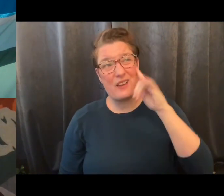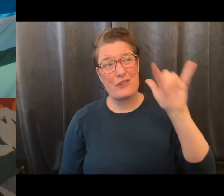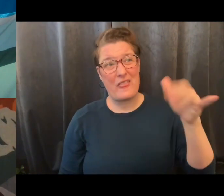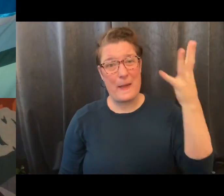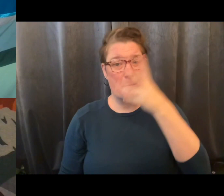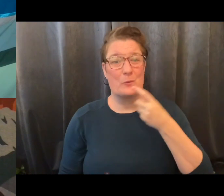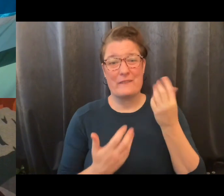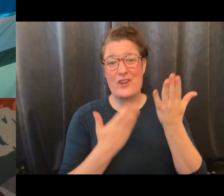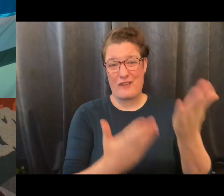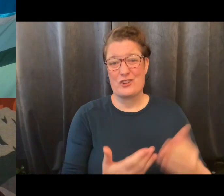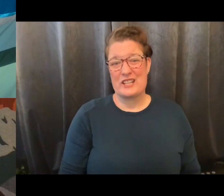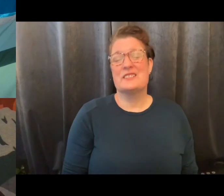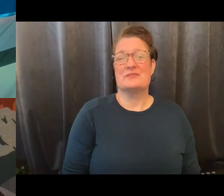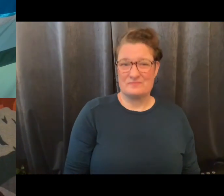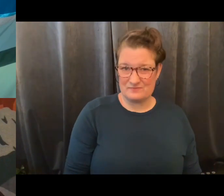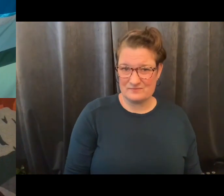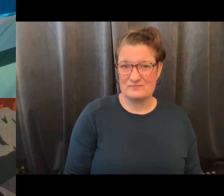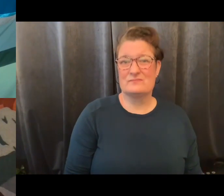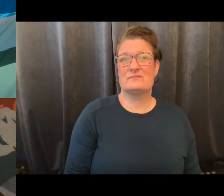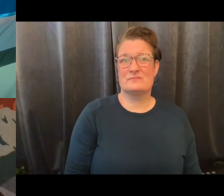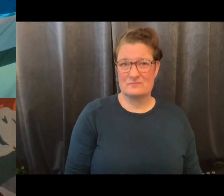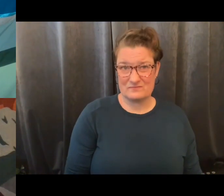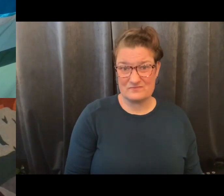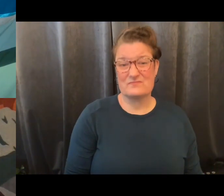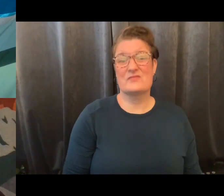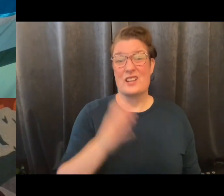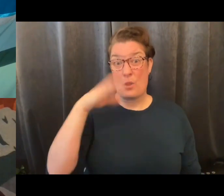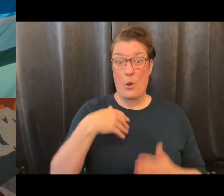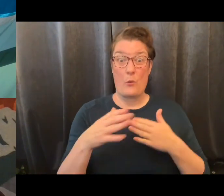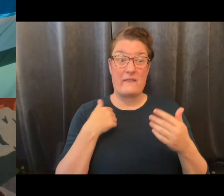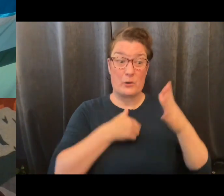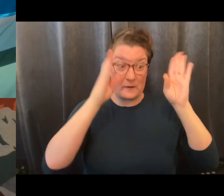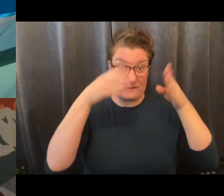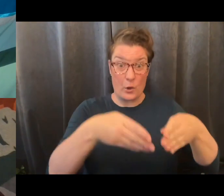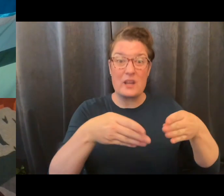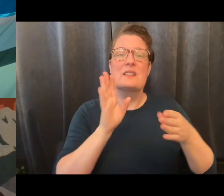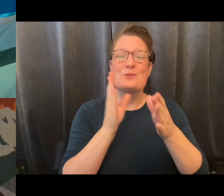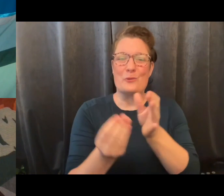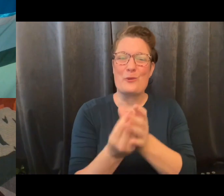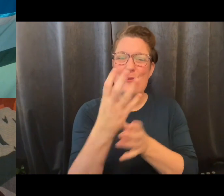And what we focus on grows and I think part of the deep learning that I'm, or the